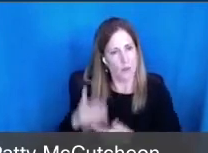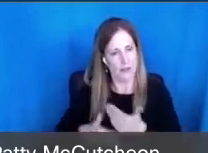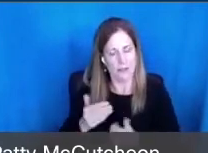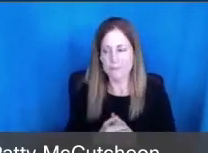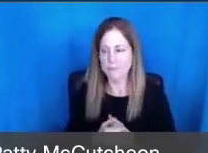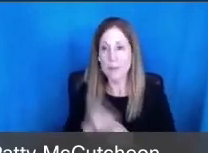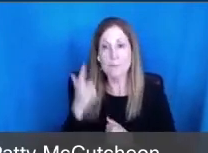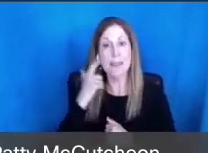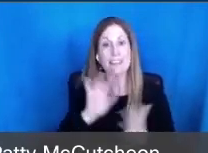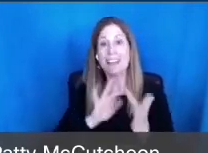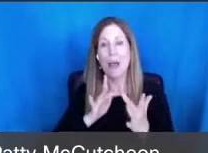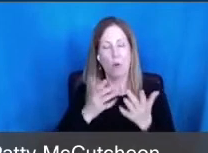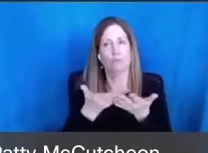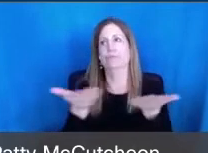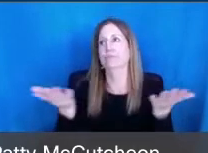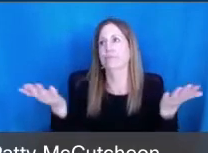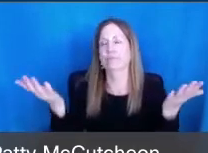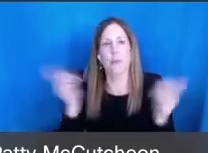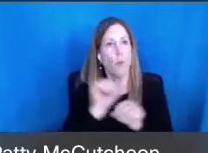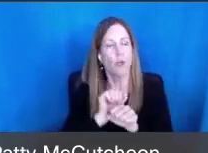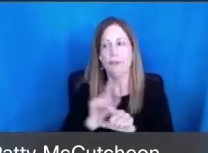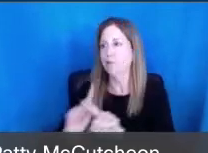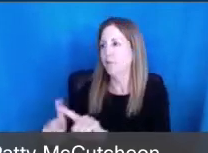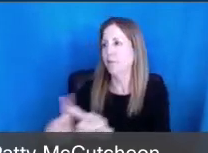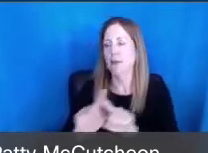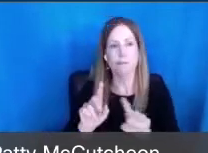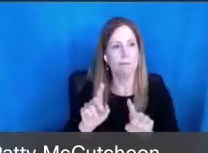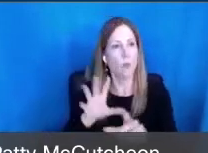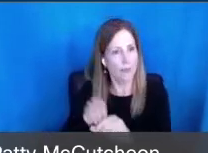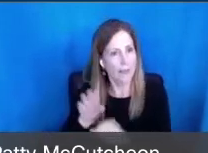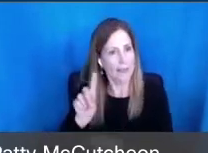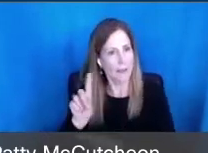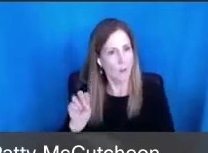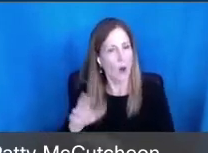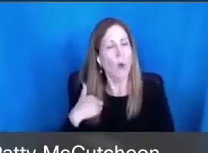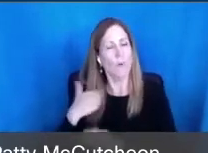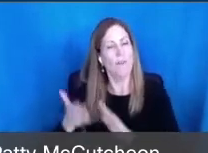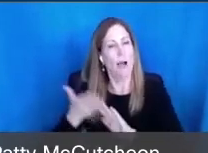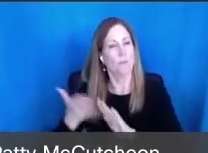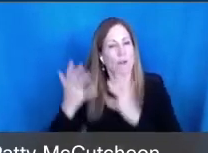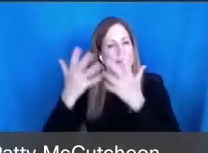of eLearning developers working across the Department of Revenue, we have done a few things to operationalize our CBT accessibility.